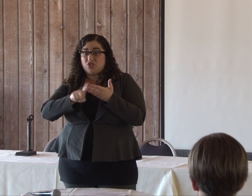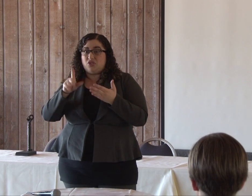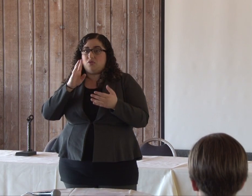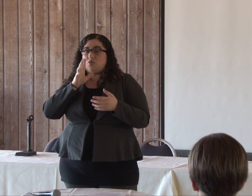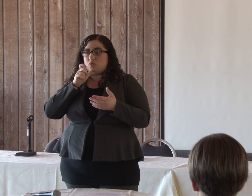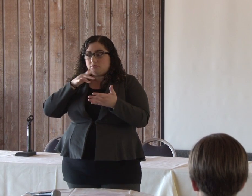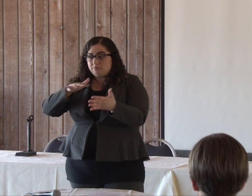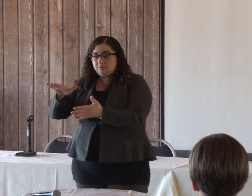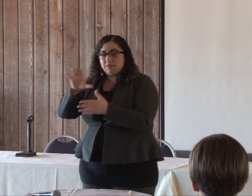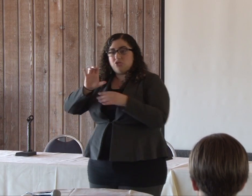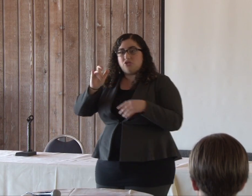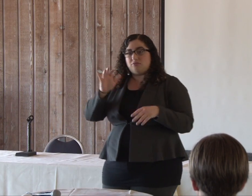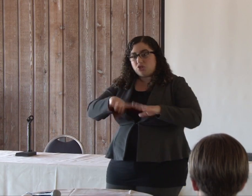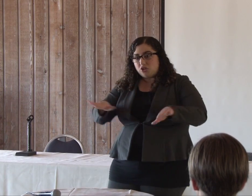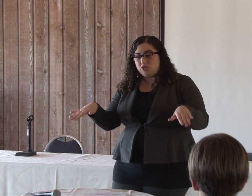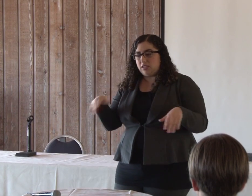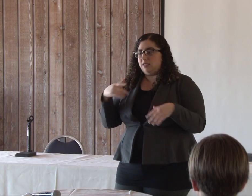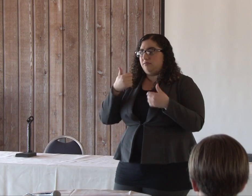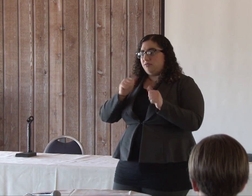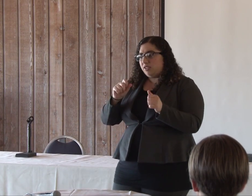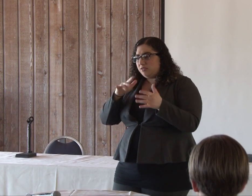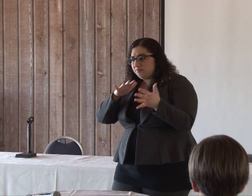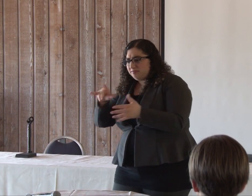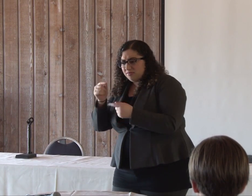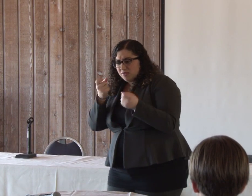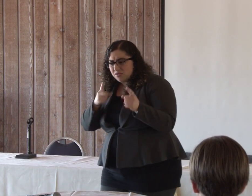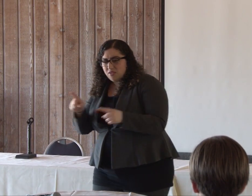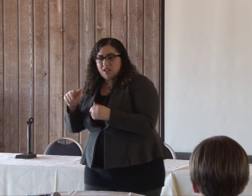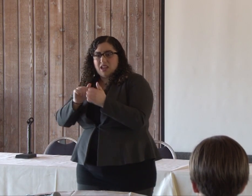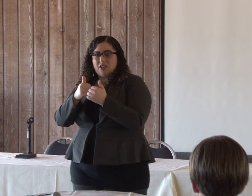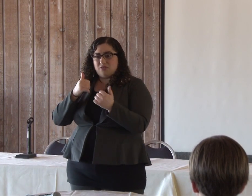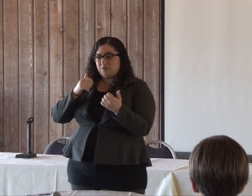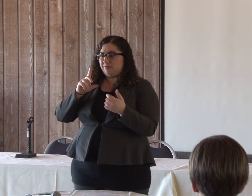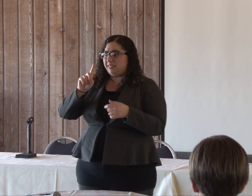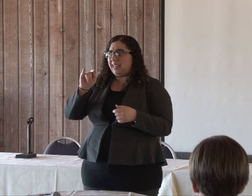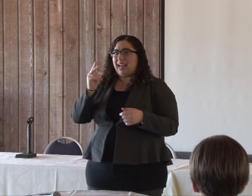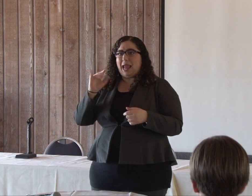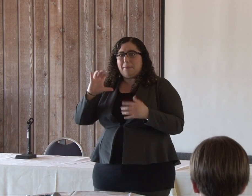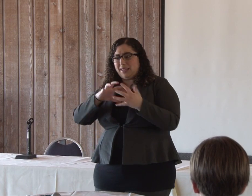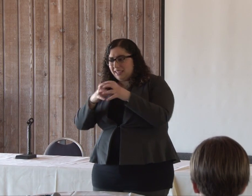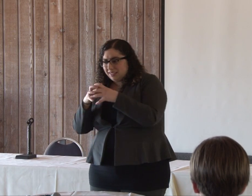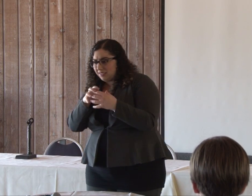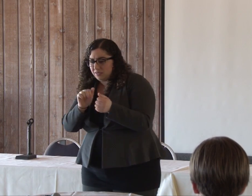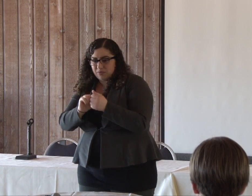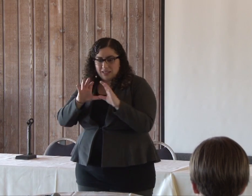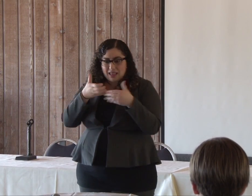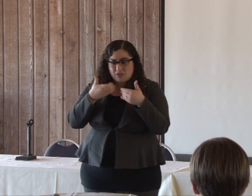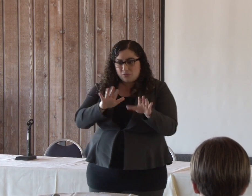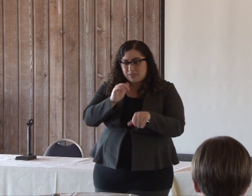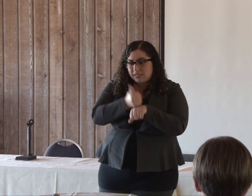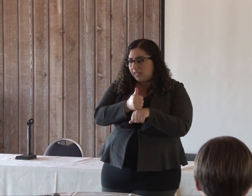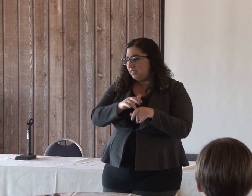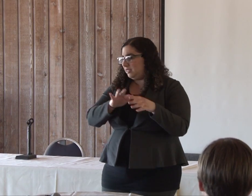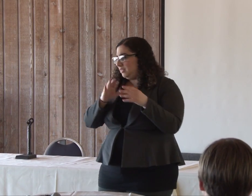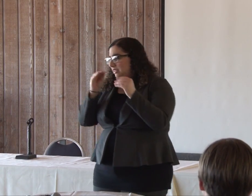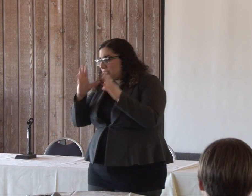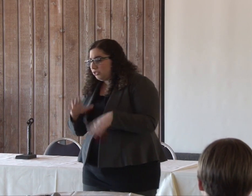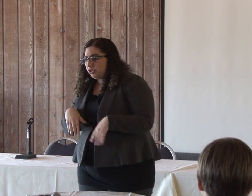You will find a lot of good resources that are located there and I would encourage you to research about the different avenues to help with children.